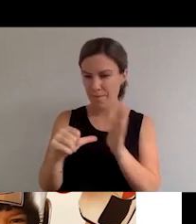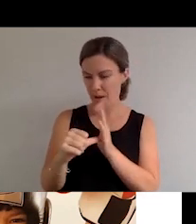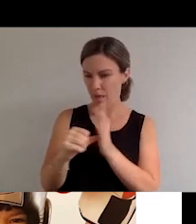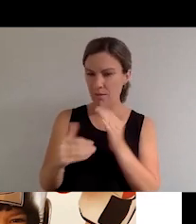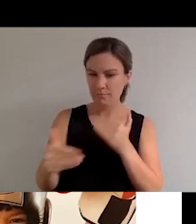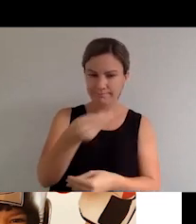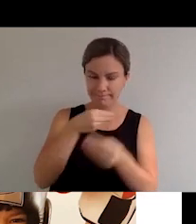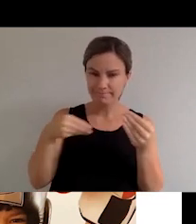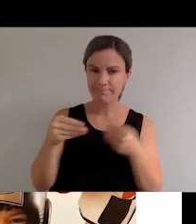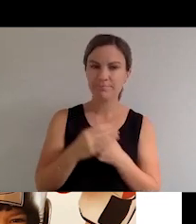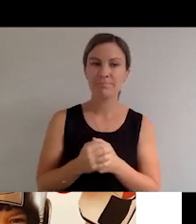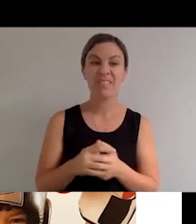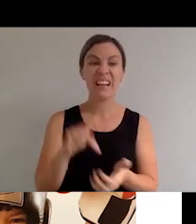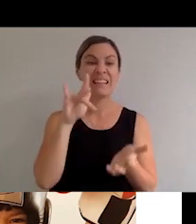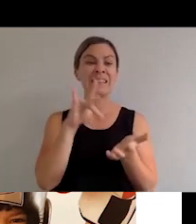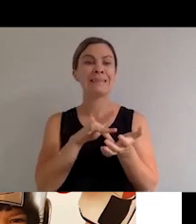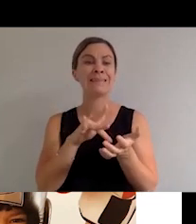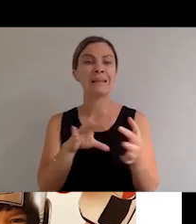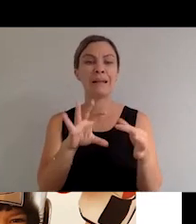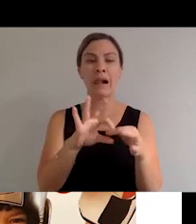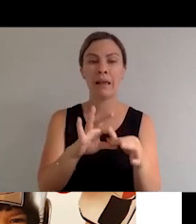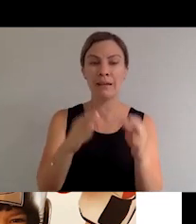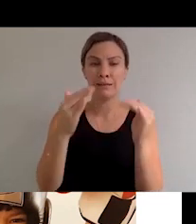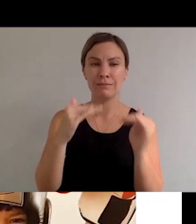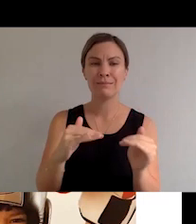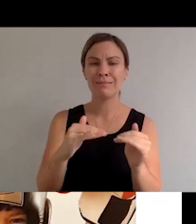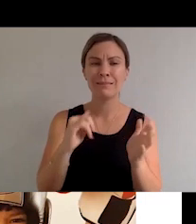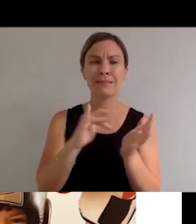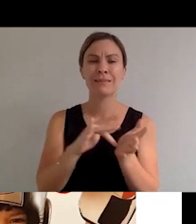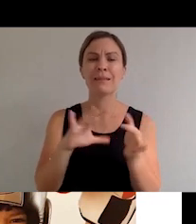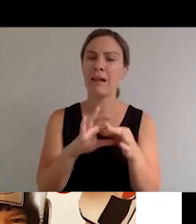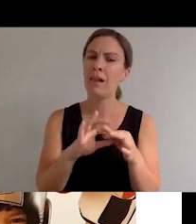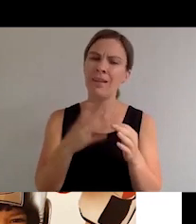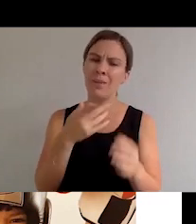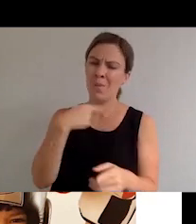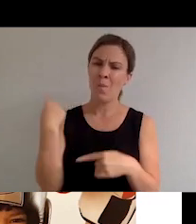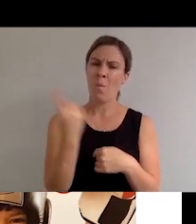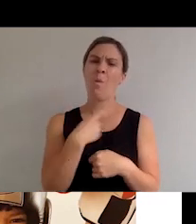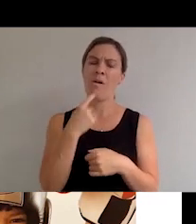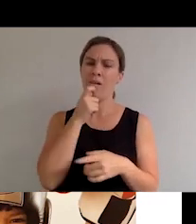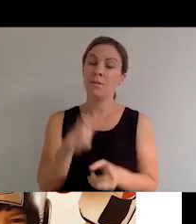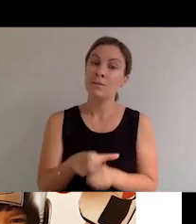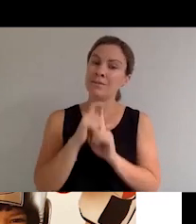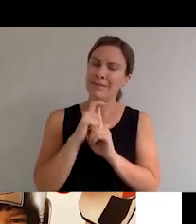There is good resources in that Facebook group. It's going to take a really long time to talk to